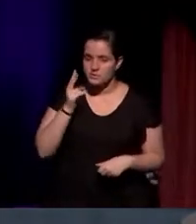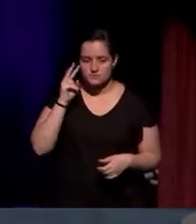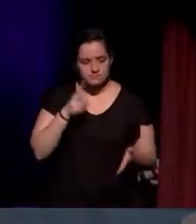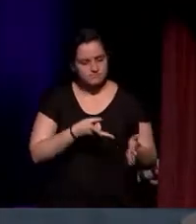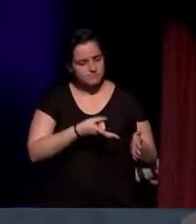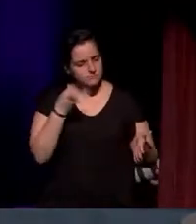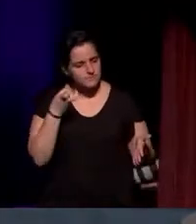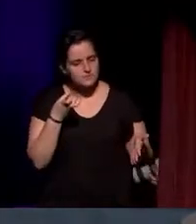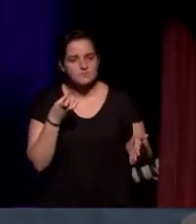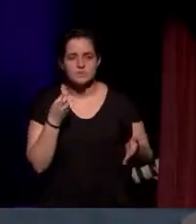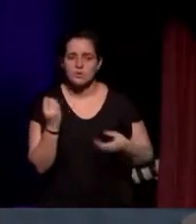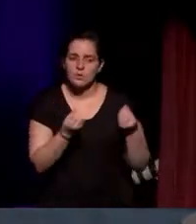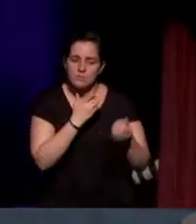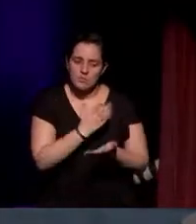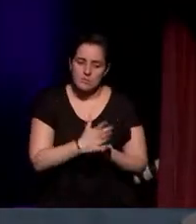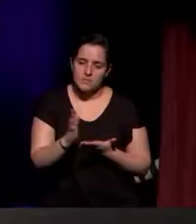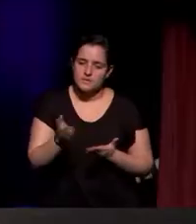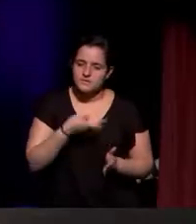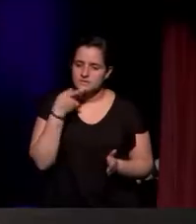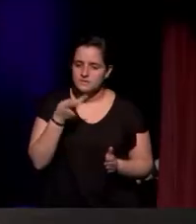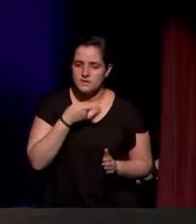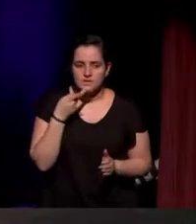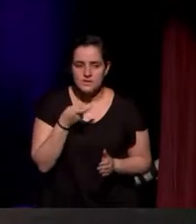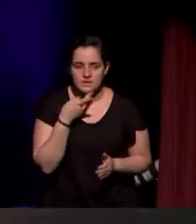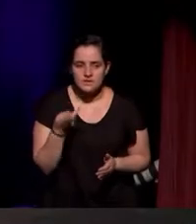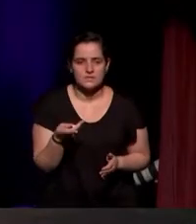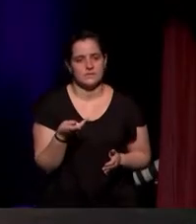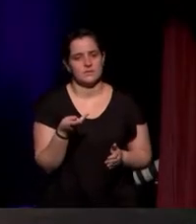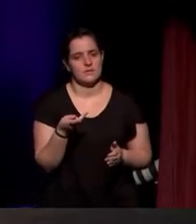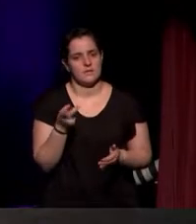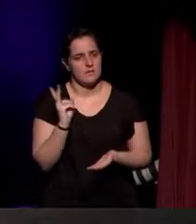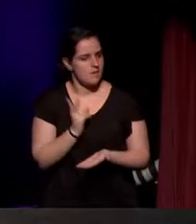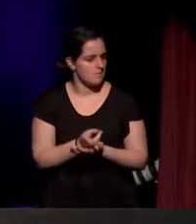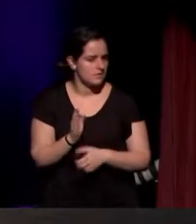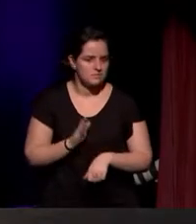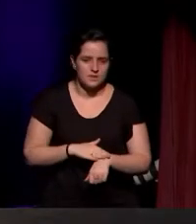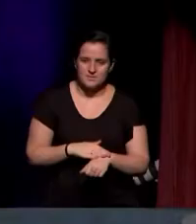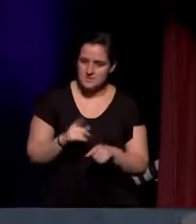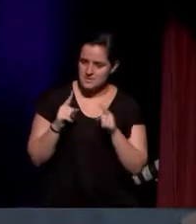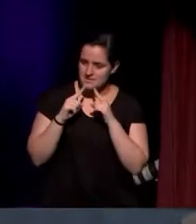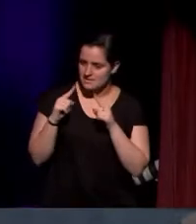We are already talking at the same time in which one complains the civilizing mission,